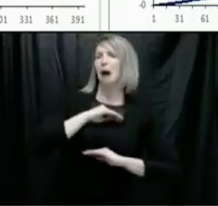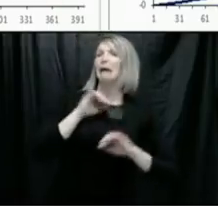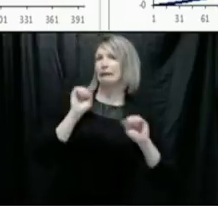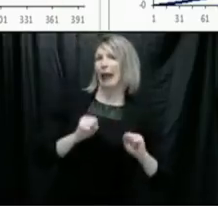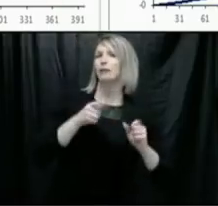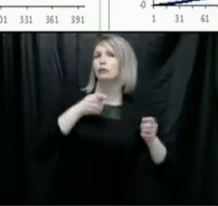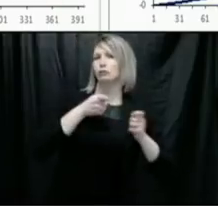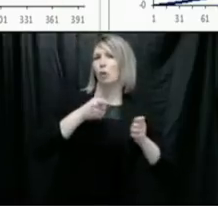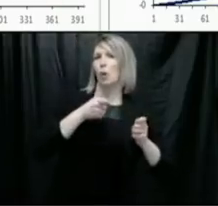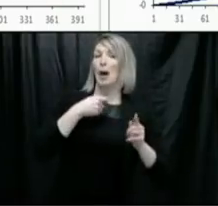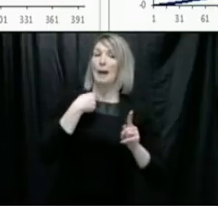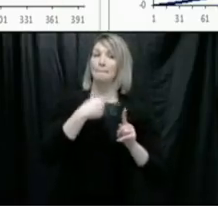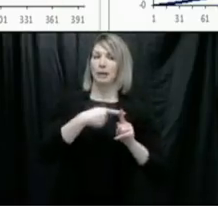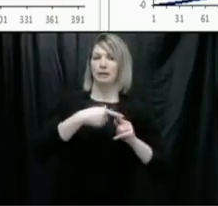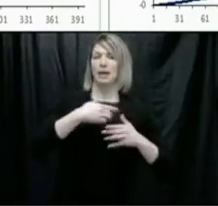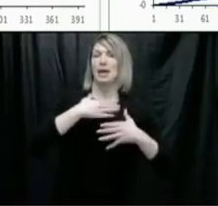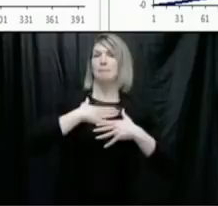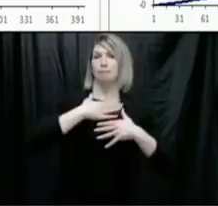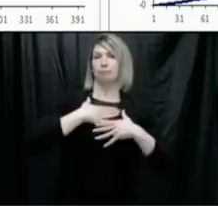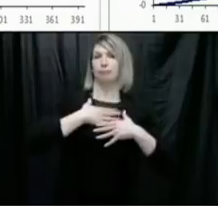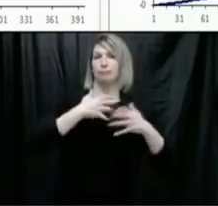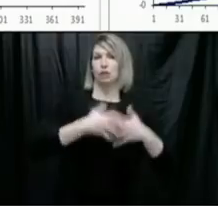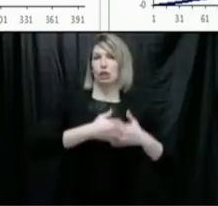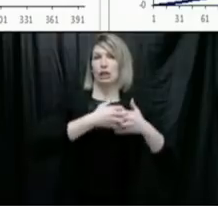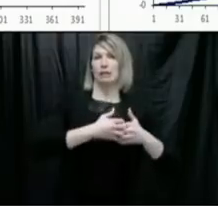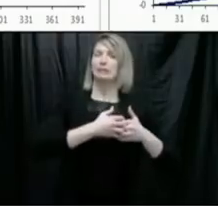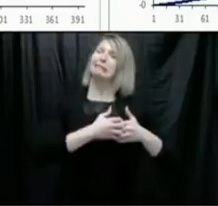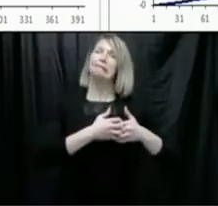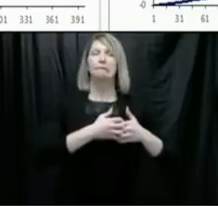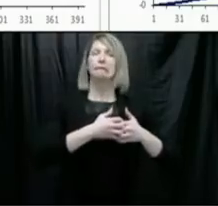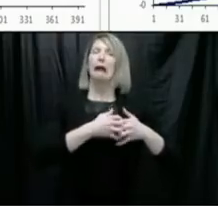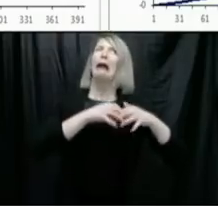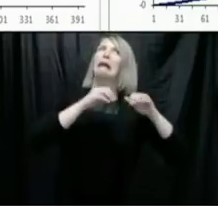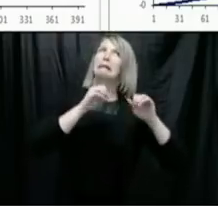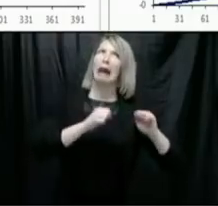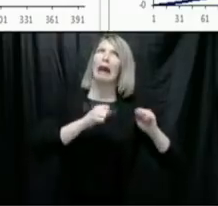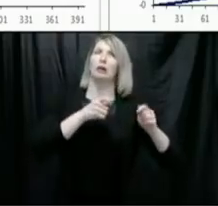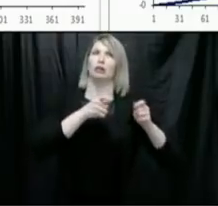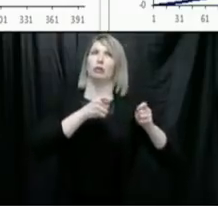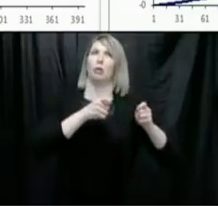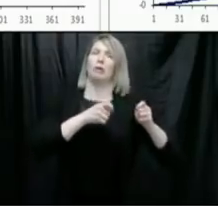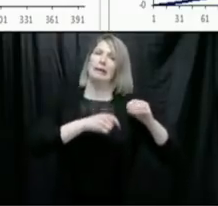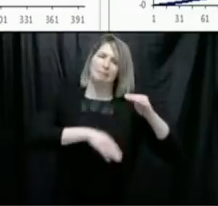GIVEN THE NUMBER OF PRESENT VENTILATORS THAT WE HAVE, WE